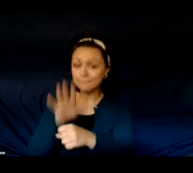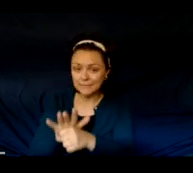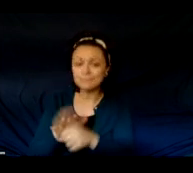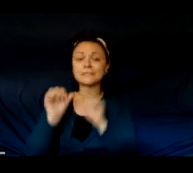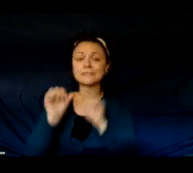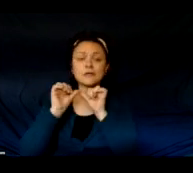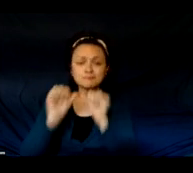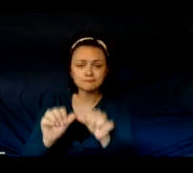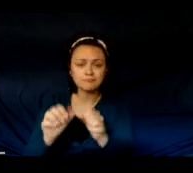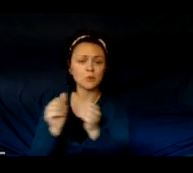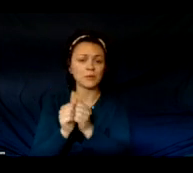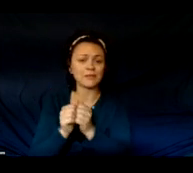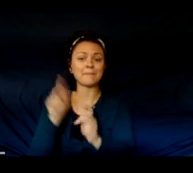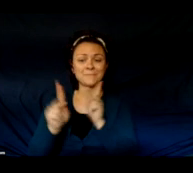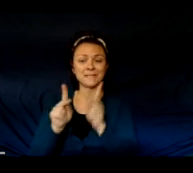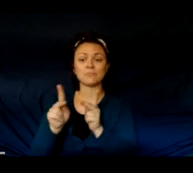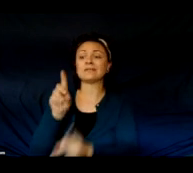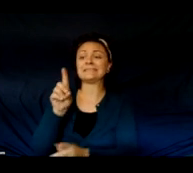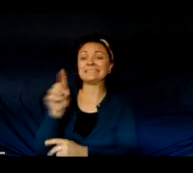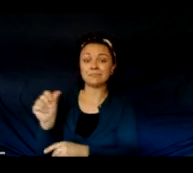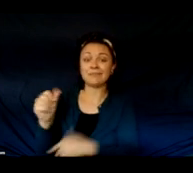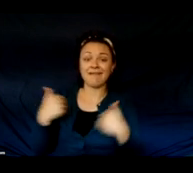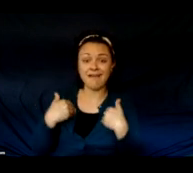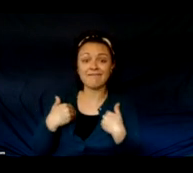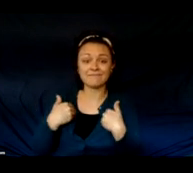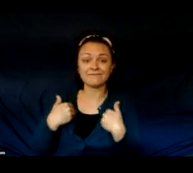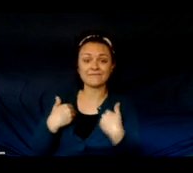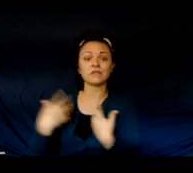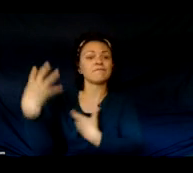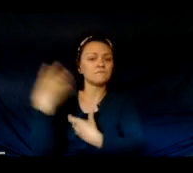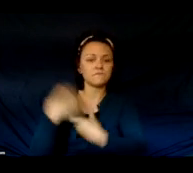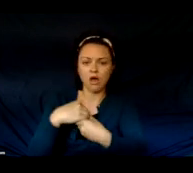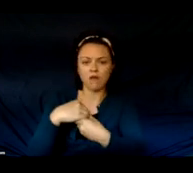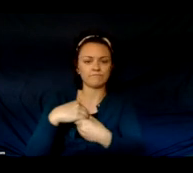disabilities involved in all phases of our research,